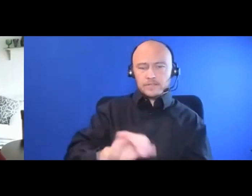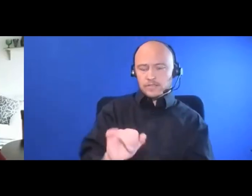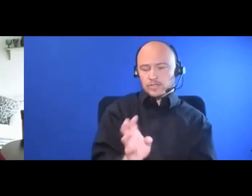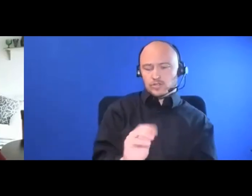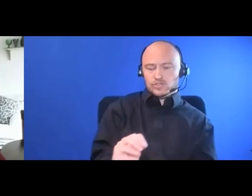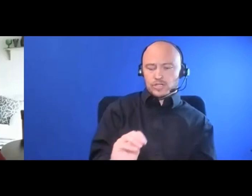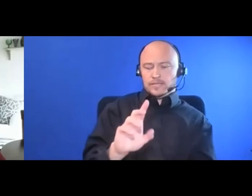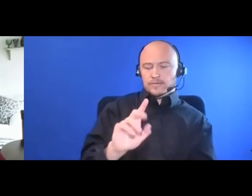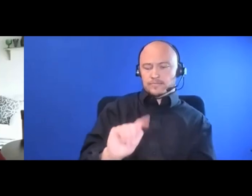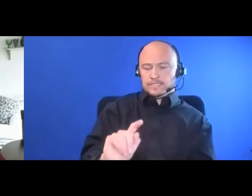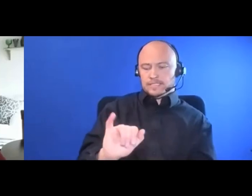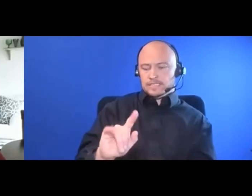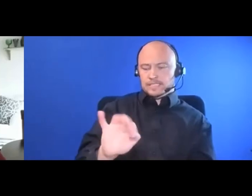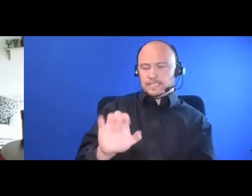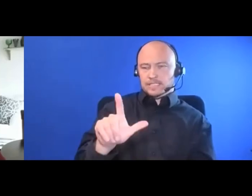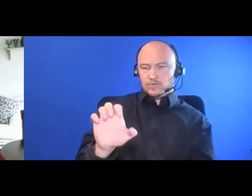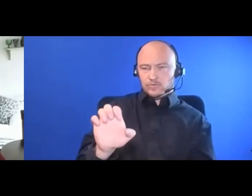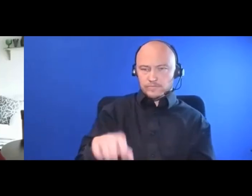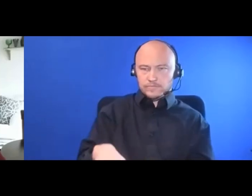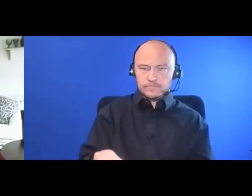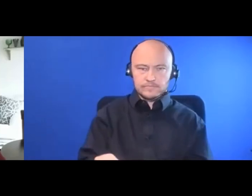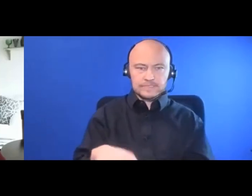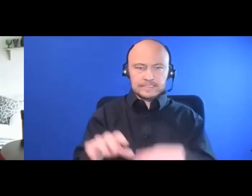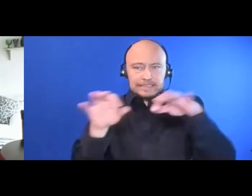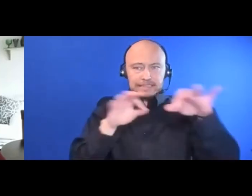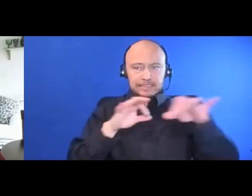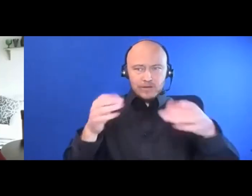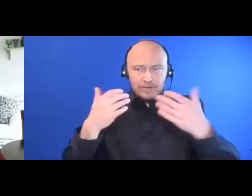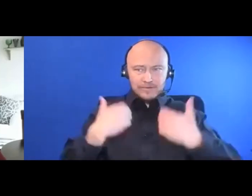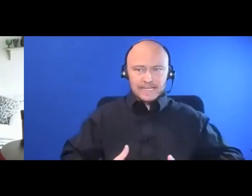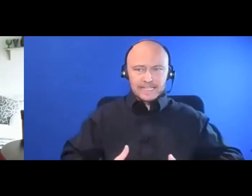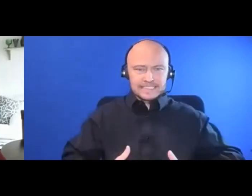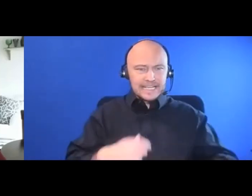and describing myself is not something I do regularly,